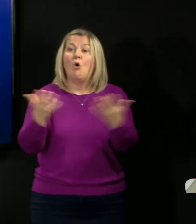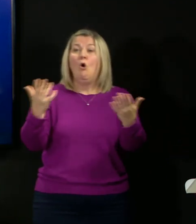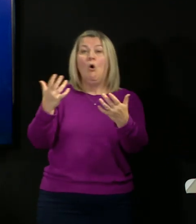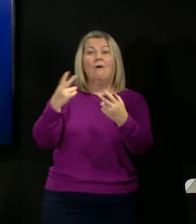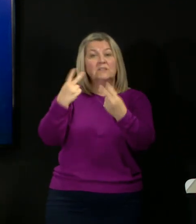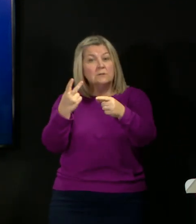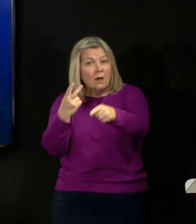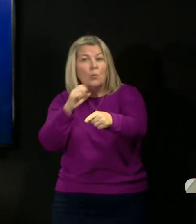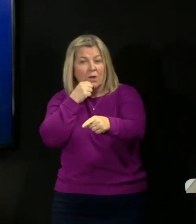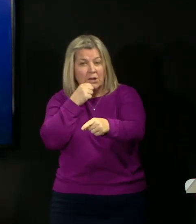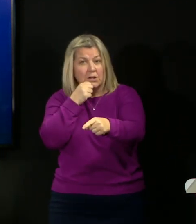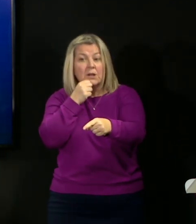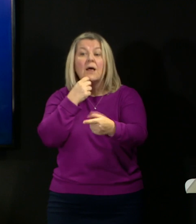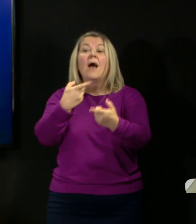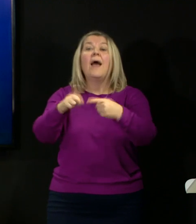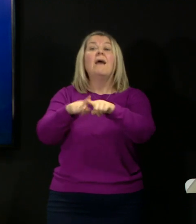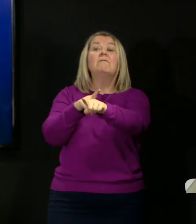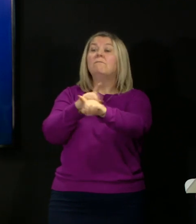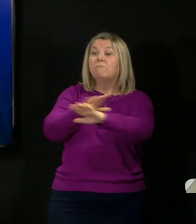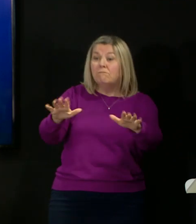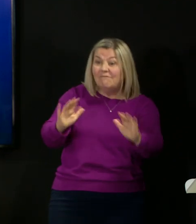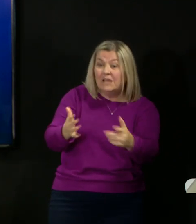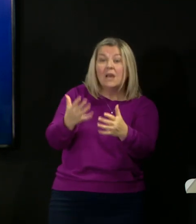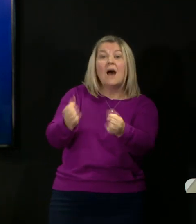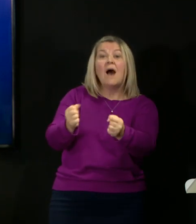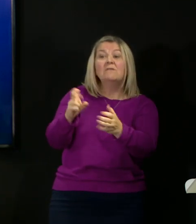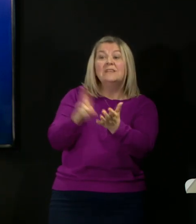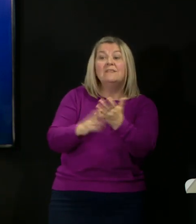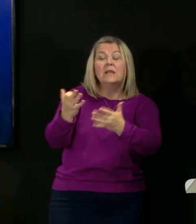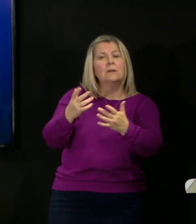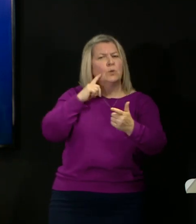back as negative. That means that we will continue to test those individuals, and the